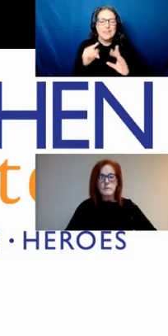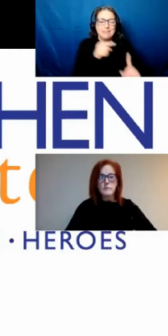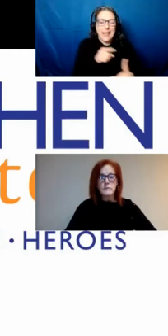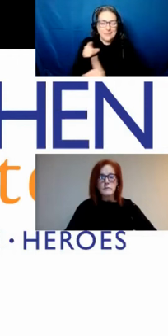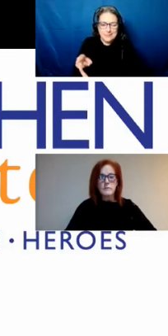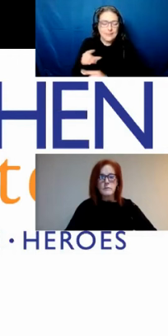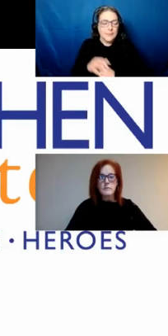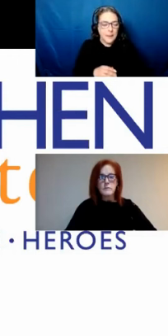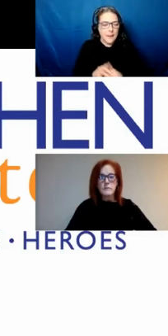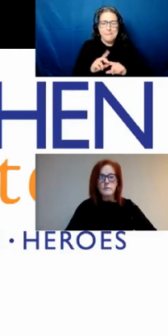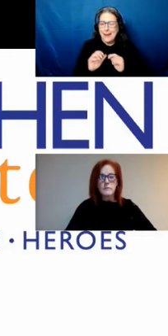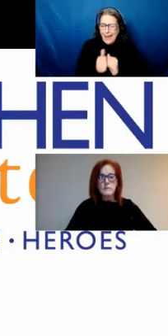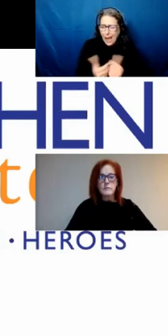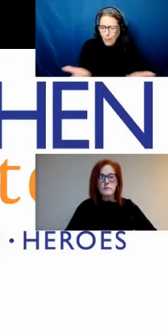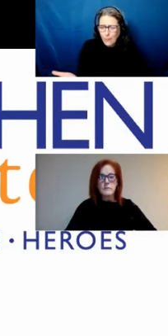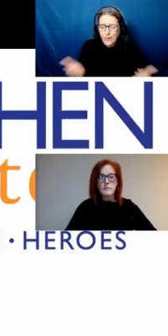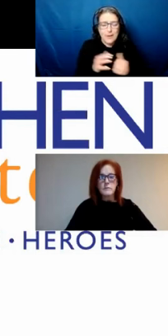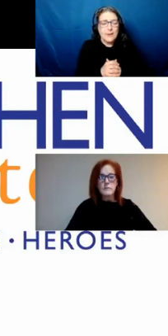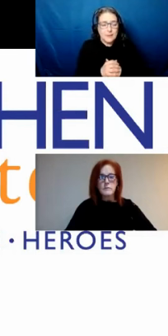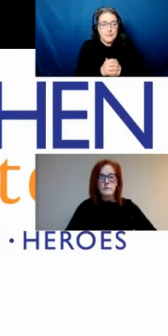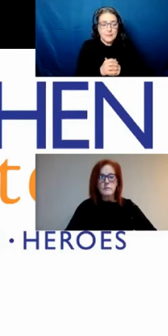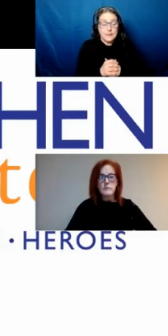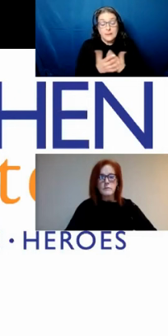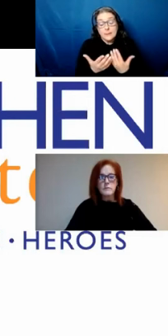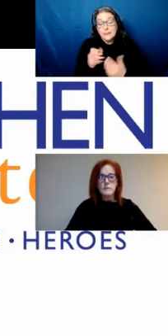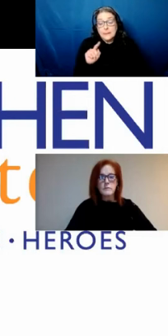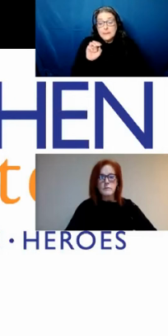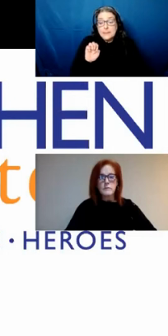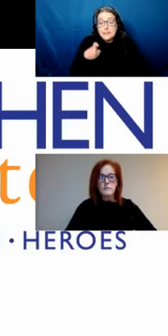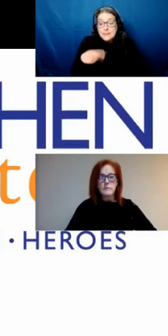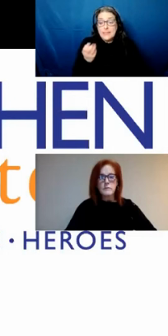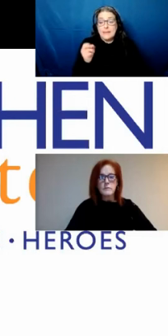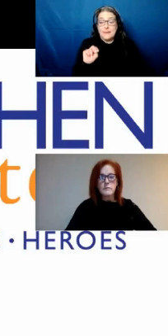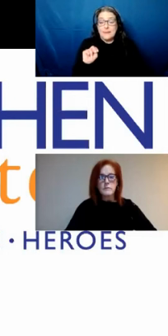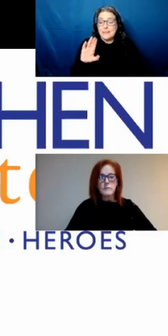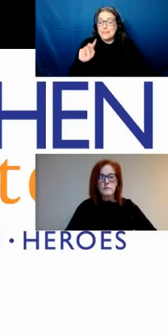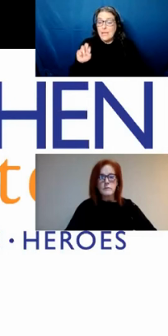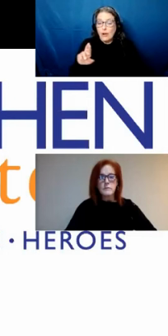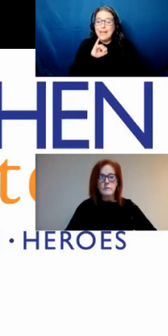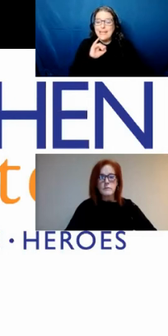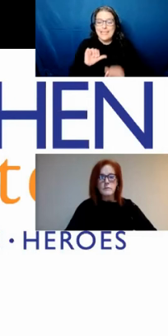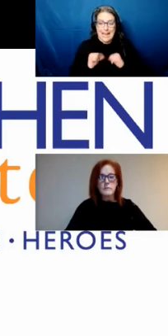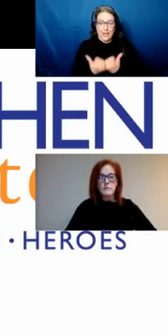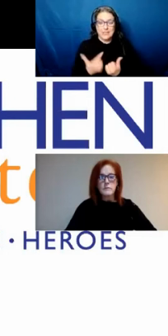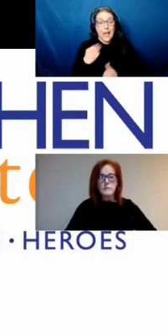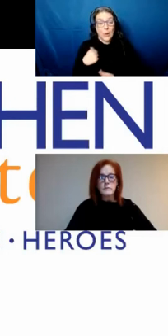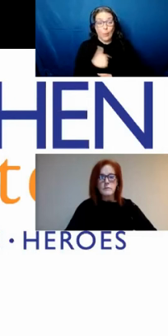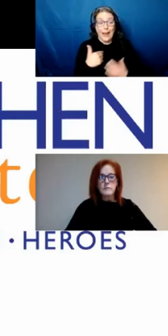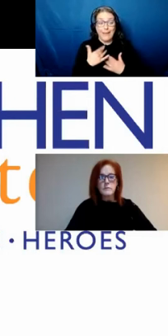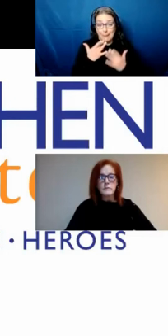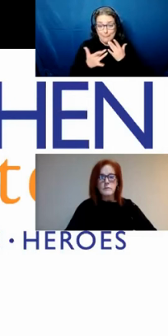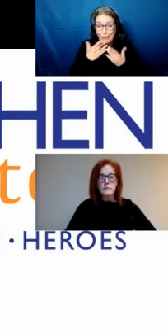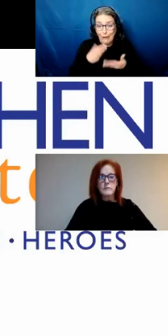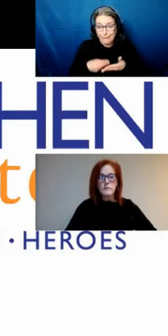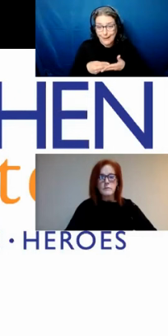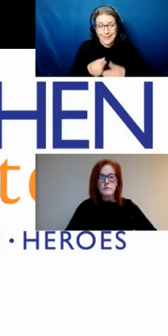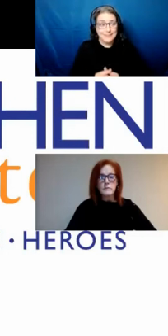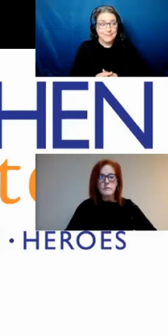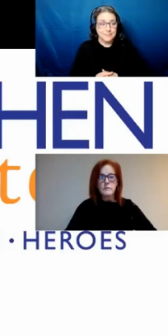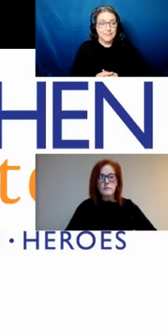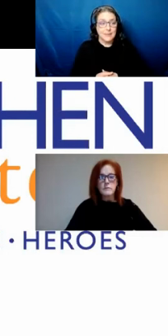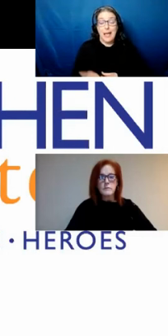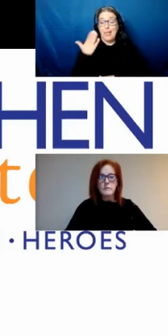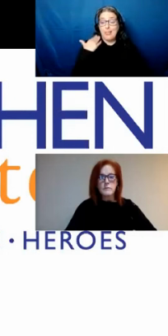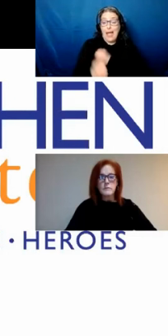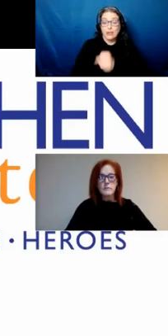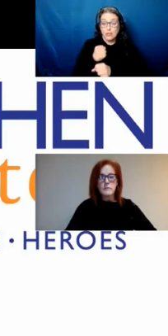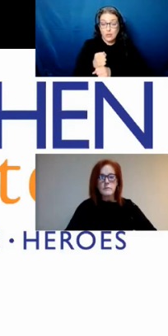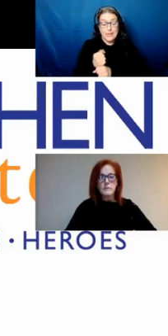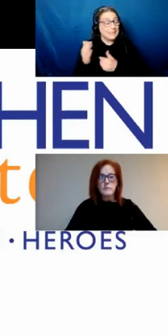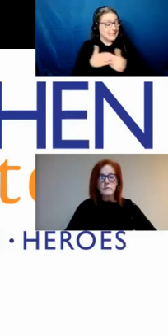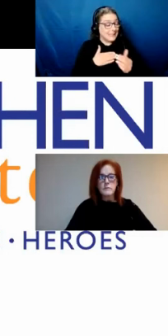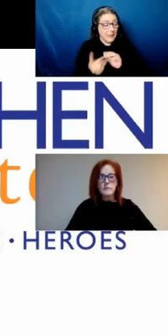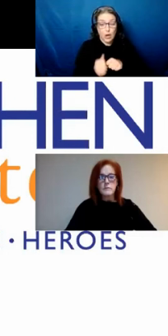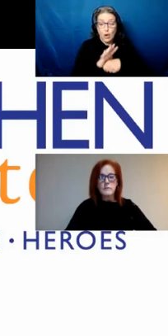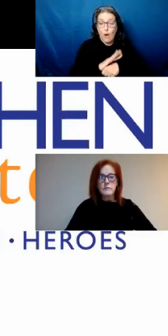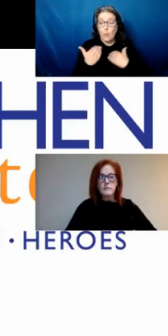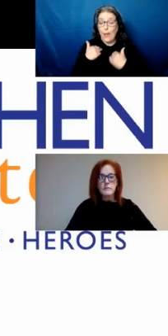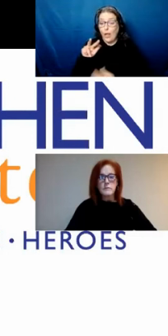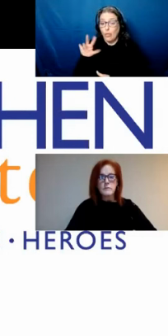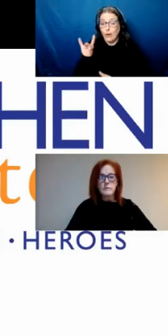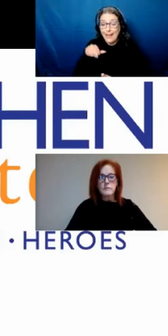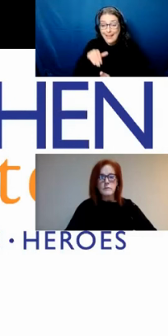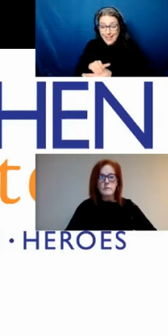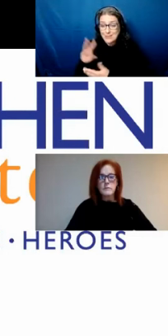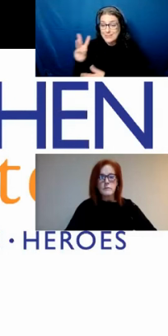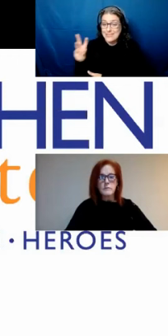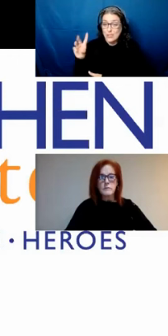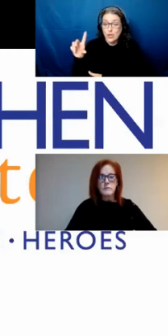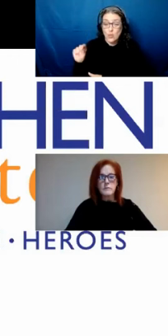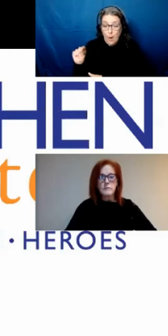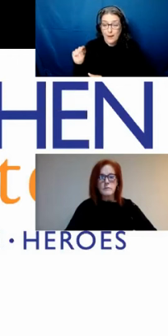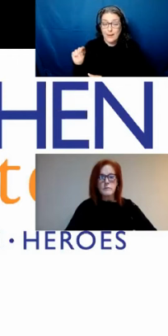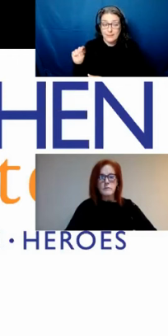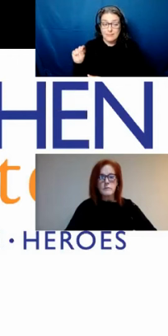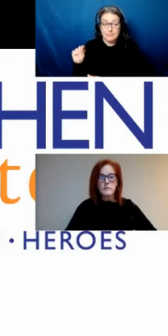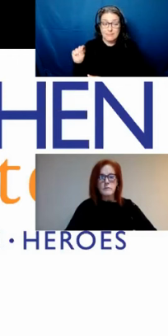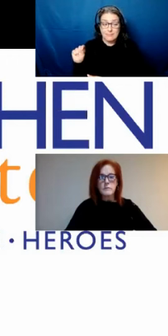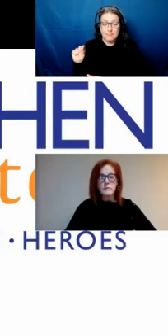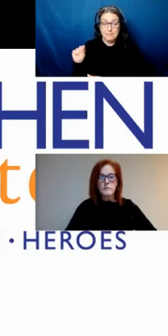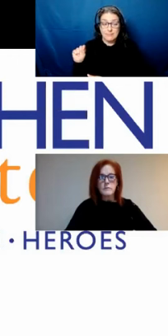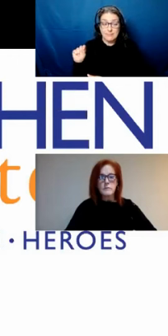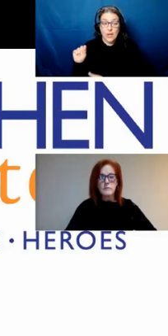I am. Can you hear me? All right. As you can see, steven Center partners with the community families, individuals to overcome homelessness addiction and poverty. Steven Center -- Stephen Center does that by providing emergency shelter, state licensed addiction recovery program right here on campus, and then we also have OHA funded permits supported housing project where individuals and families can spend a little bit more time getting to the root cause of what homeles